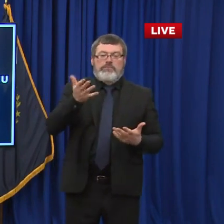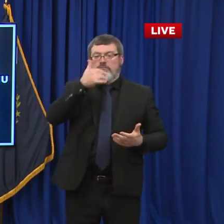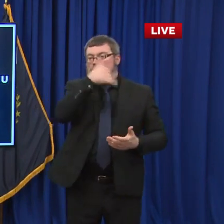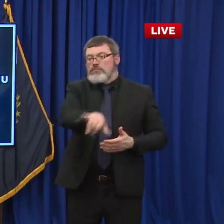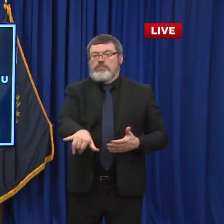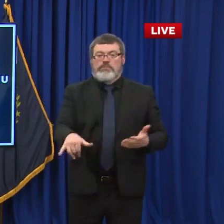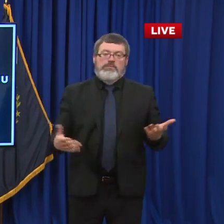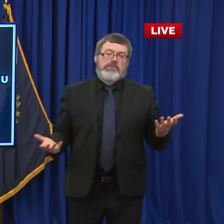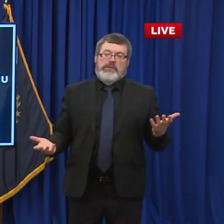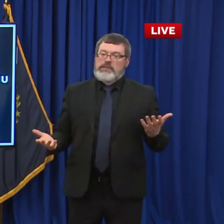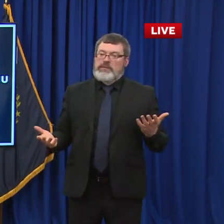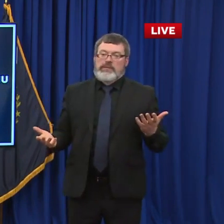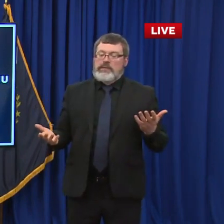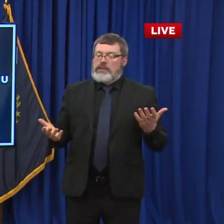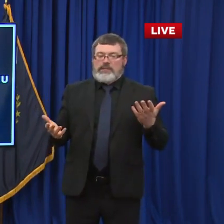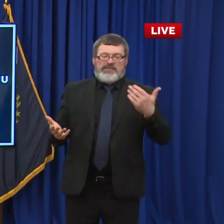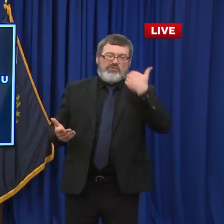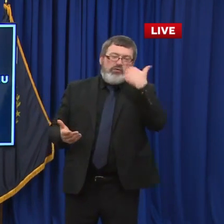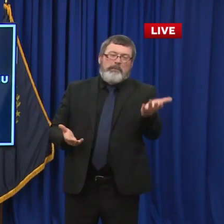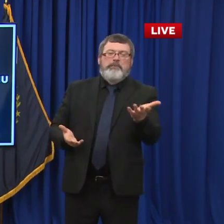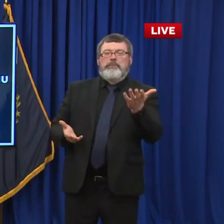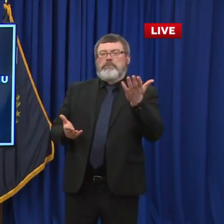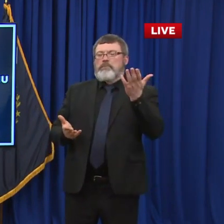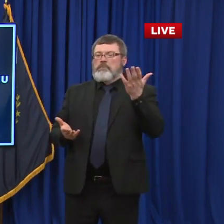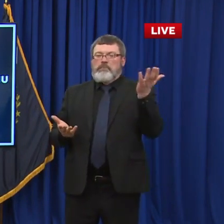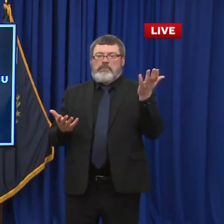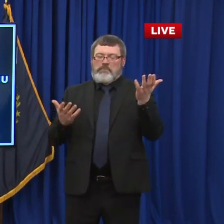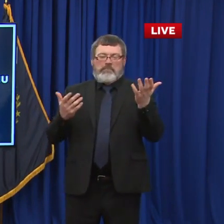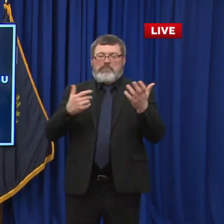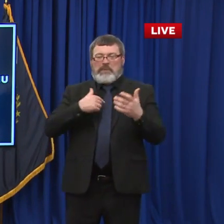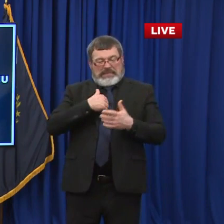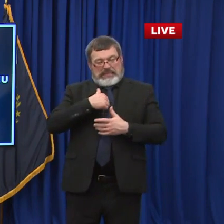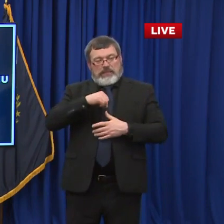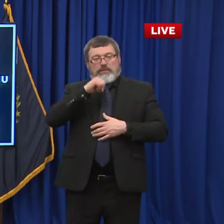IF FOLKS WANT TO POLITICIZE ASPECTS OF THIS COVID CRISIS, THAT IS SHAMEFUL.